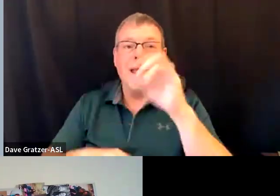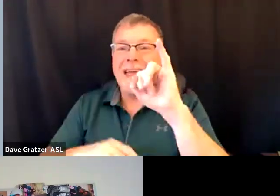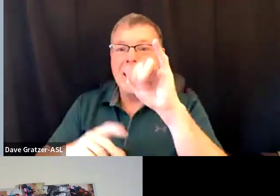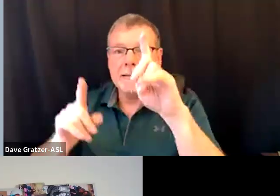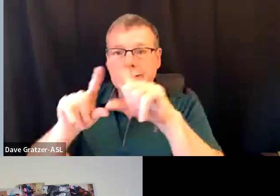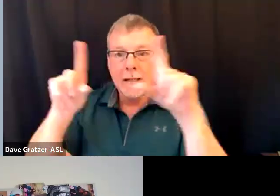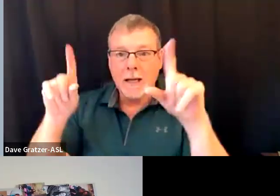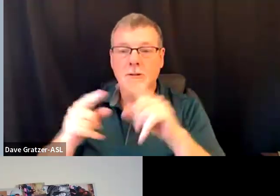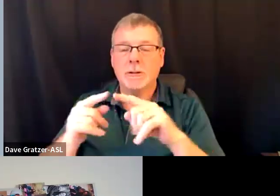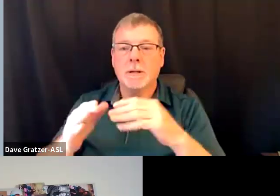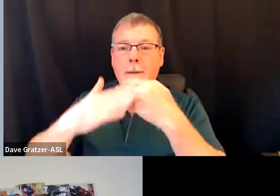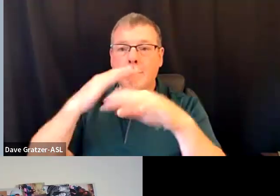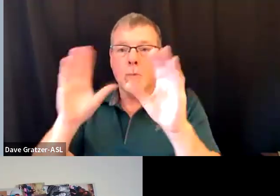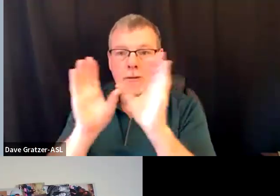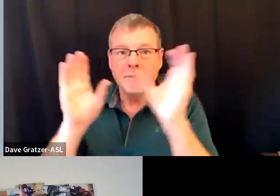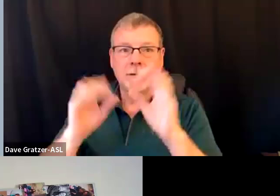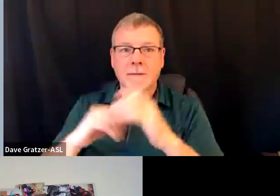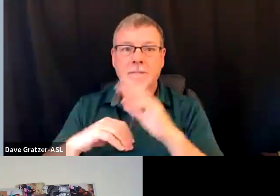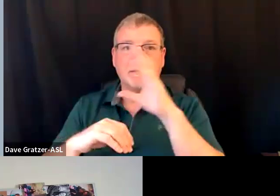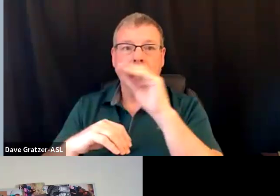and birth certificates and SSN cards